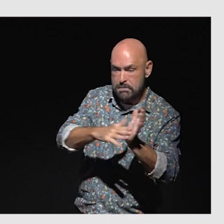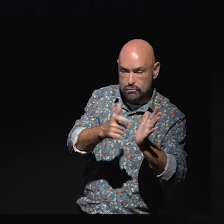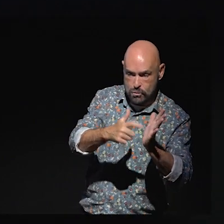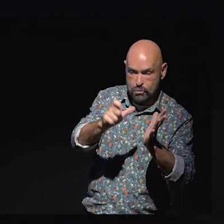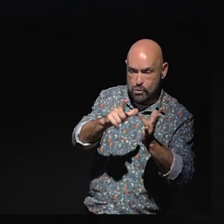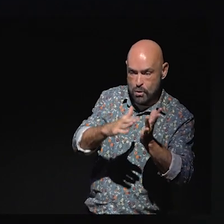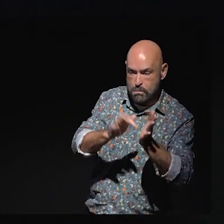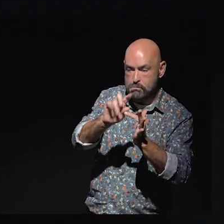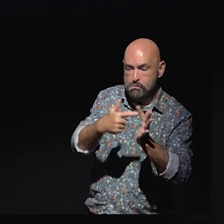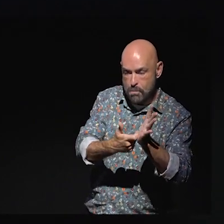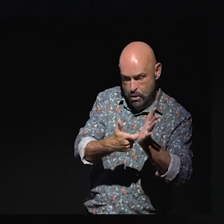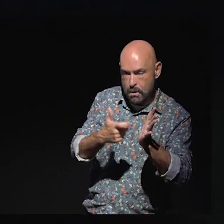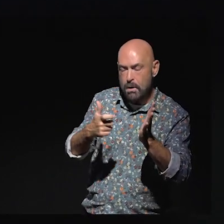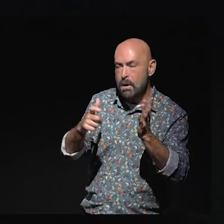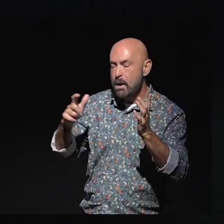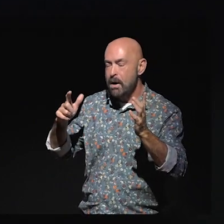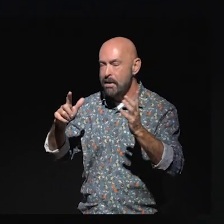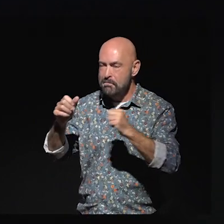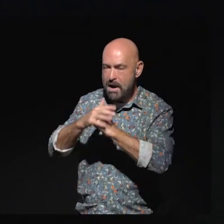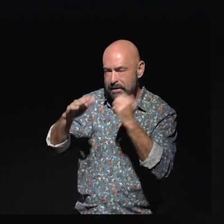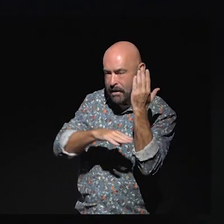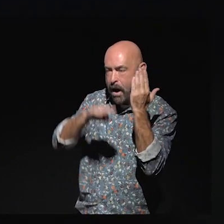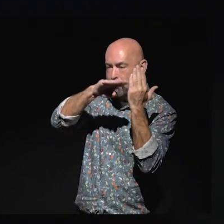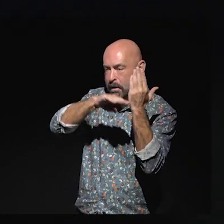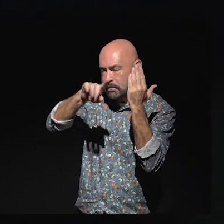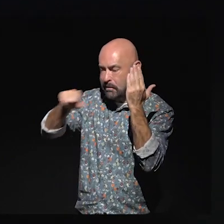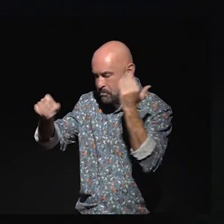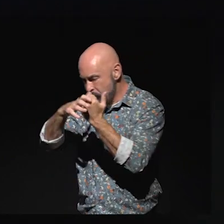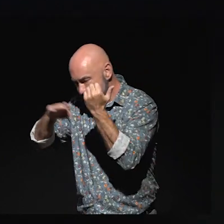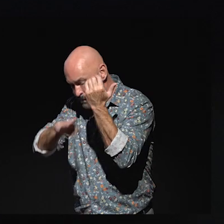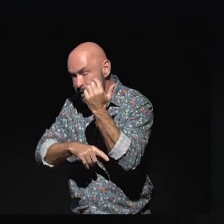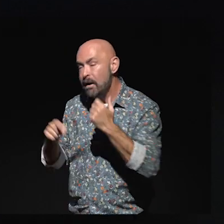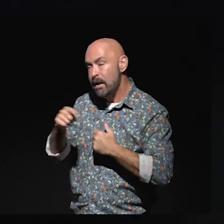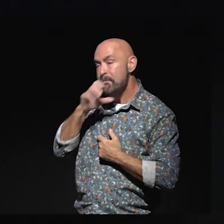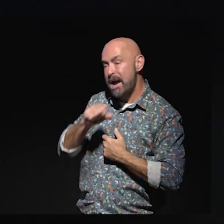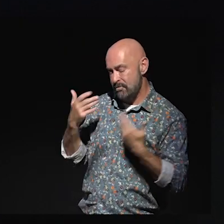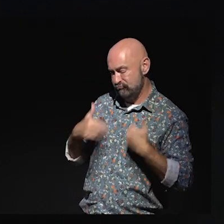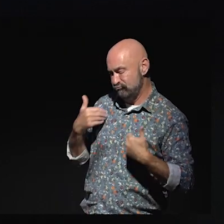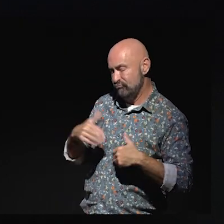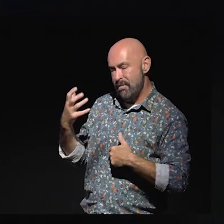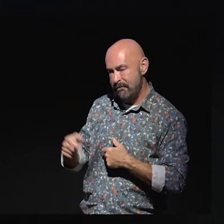She has married down. He has married up. But he has the money. And you notice the way her hand